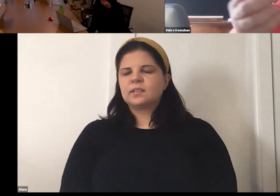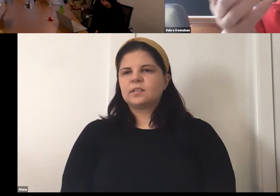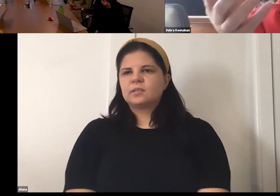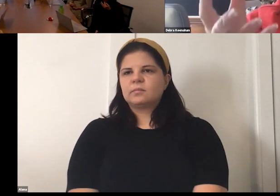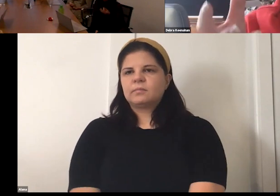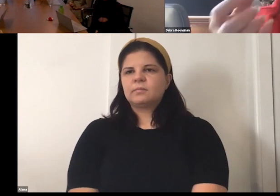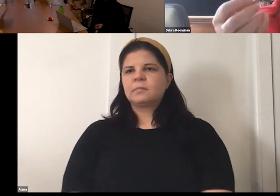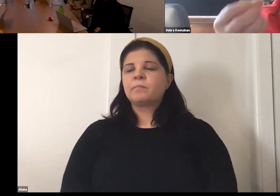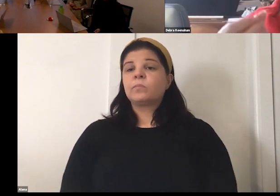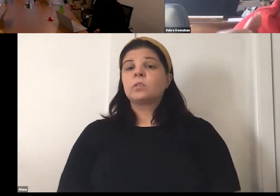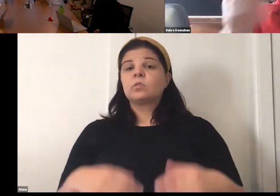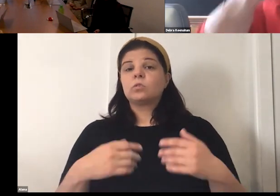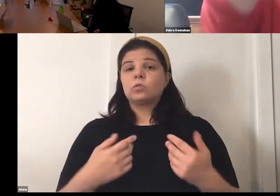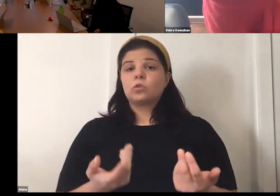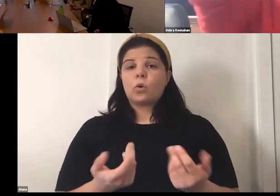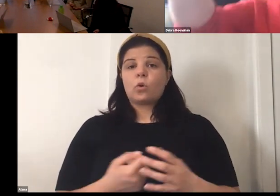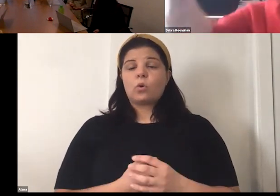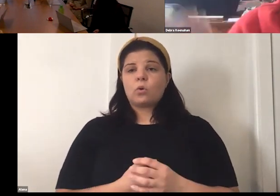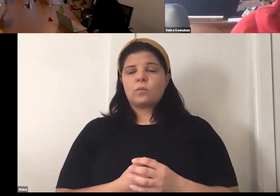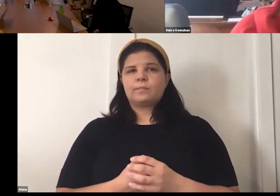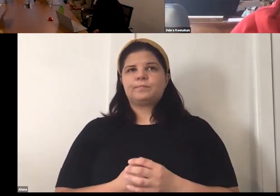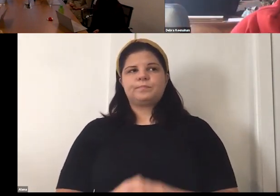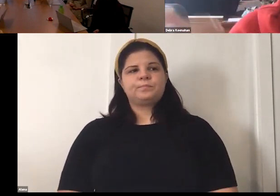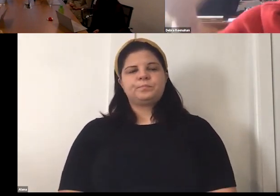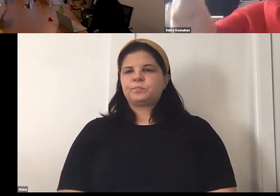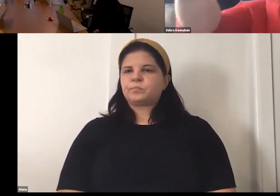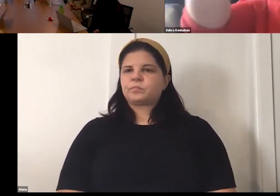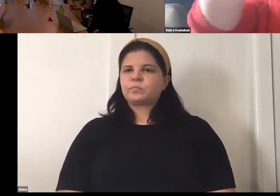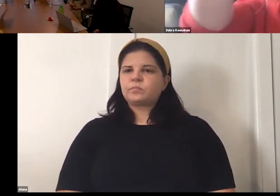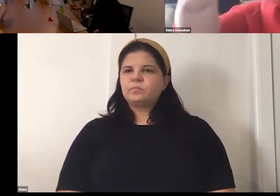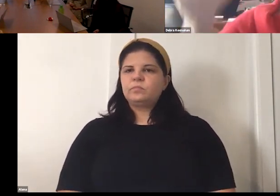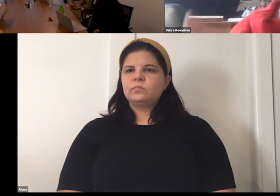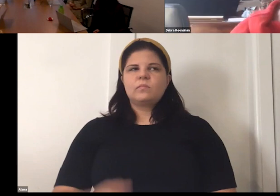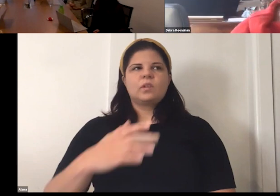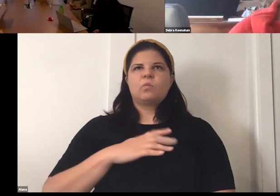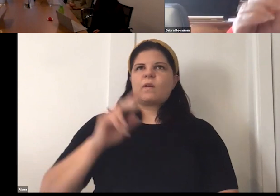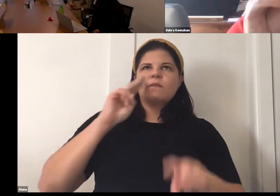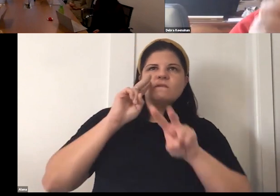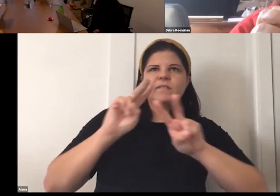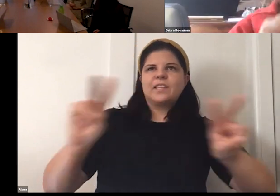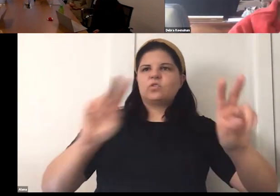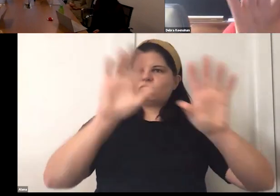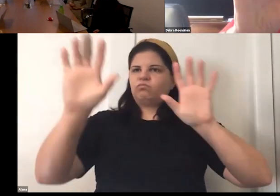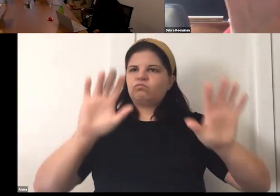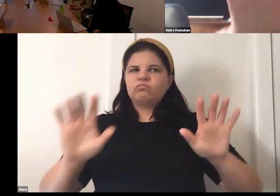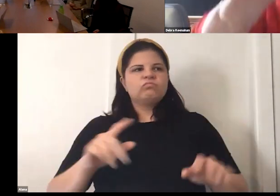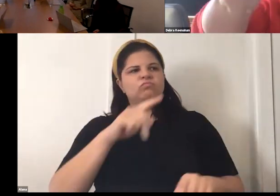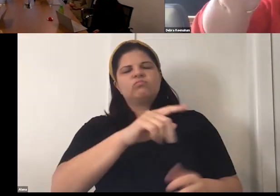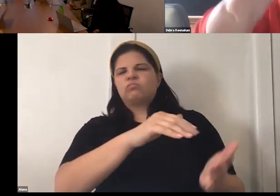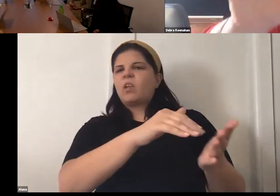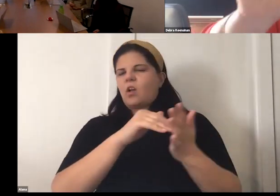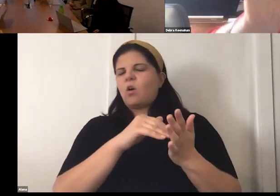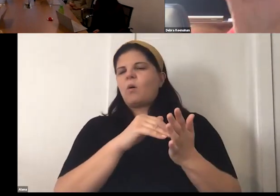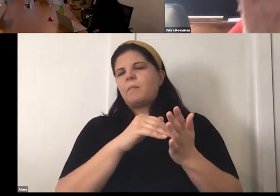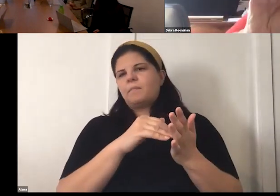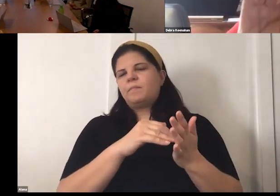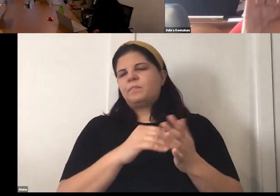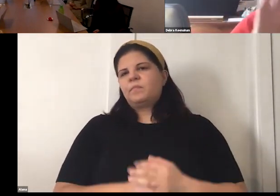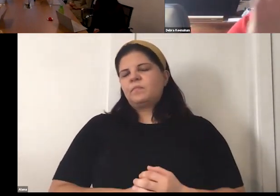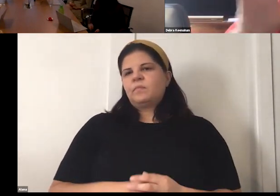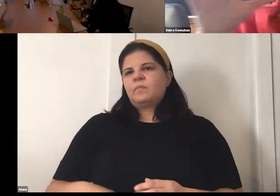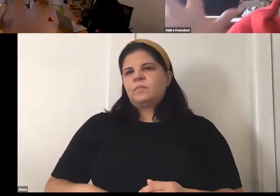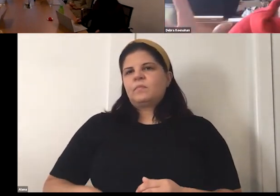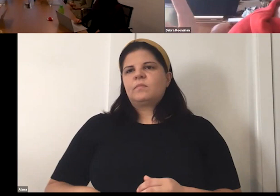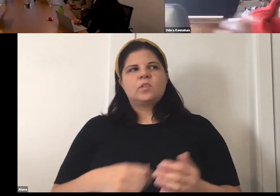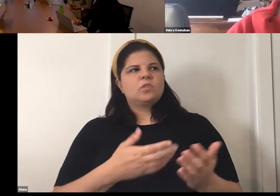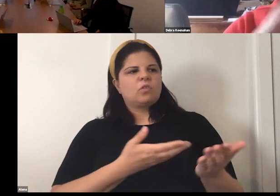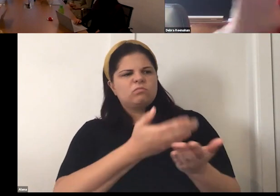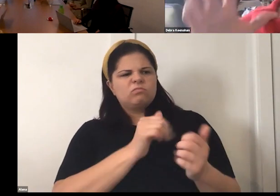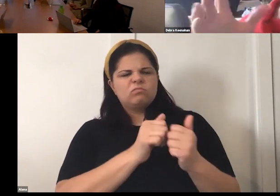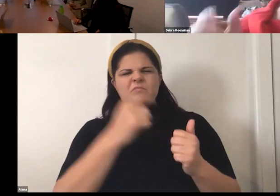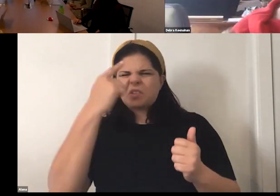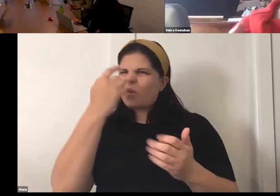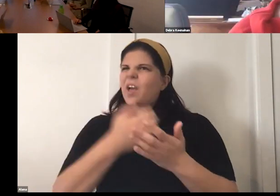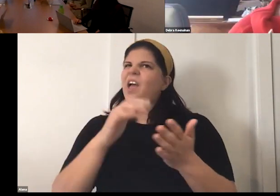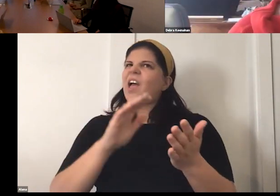And to work with getting the visuals as well, and we worked on how do we capture and represent